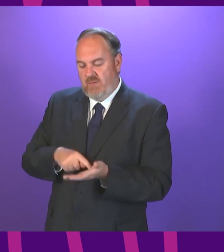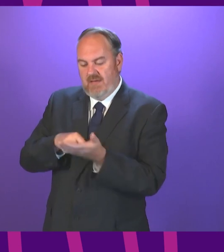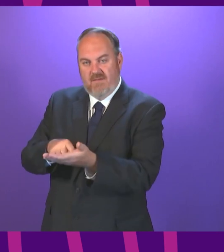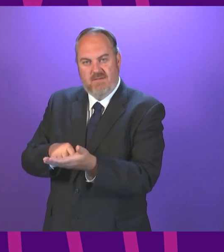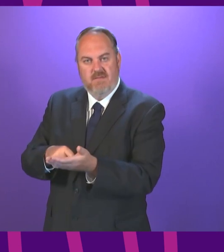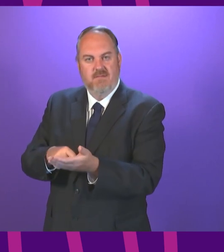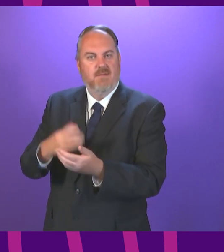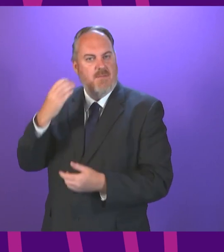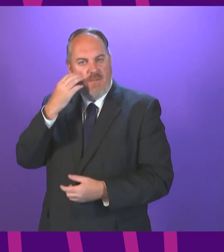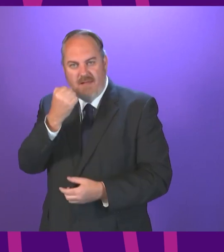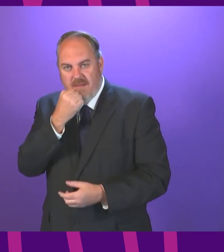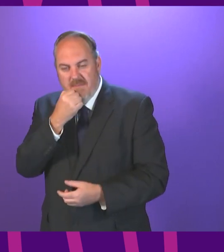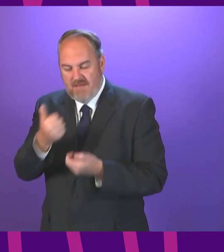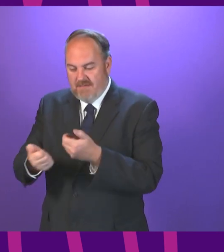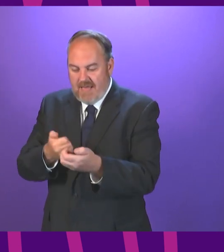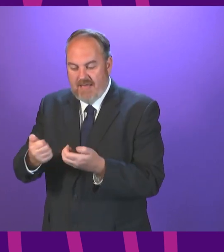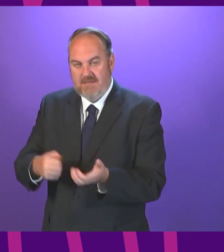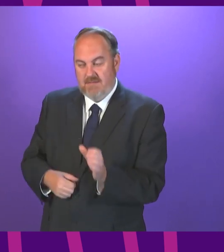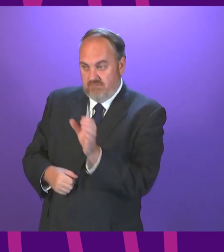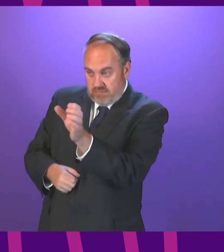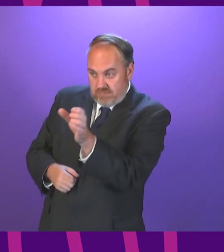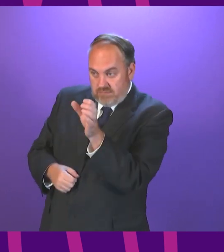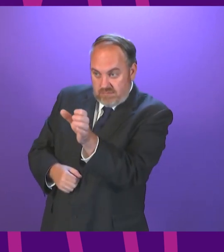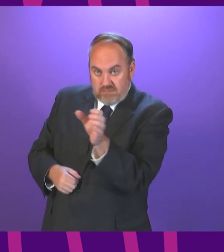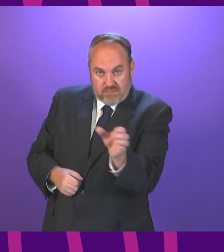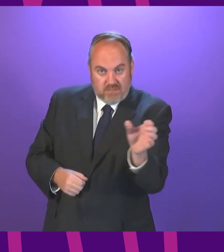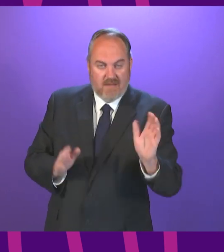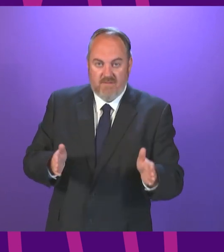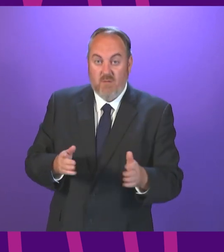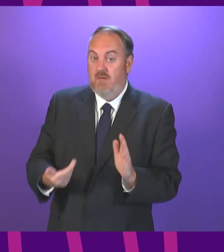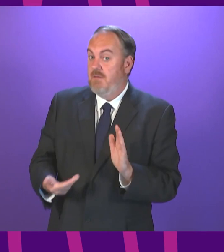to help the test and protect programme, and will still be required to wear face coverings, except